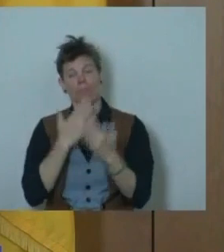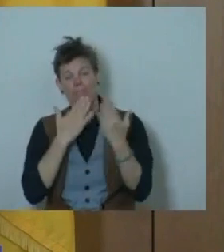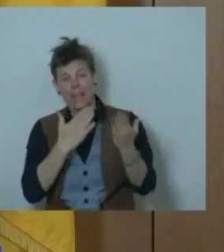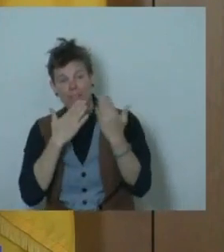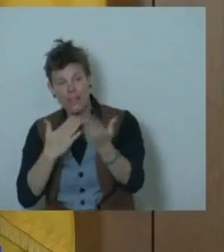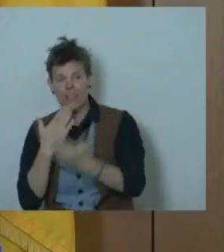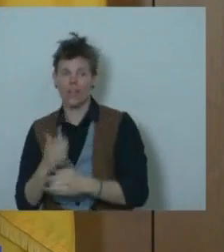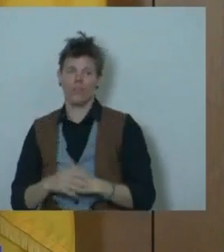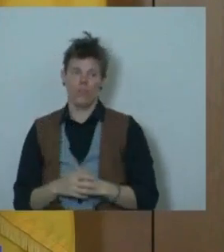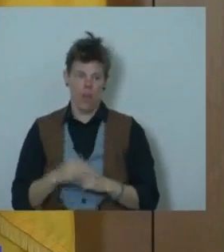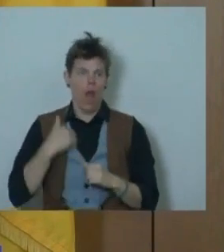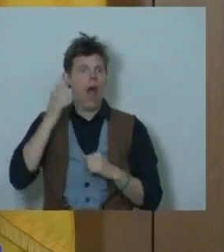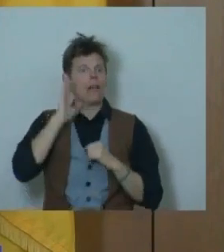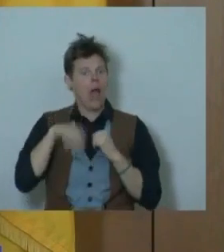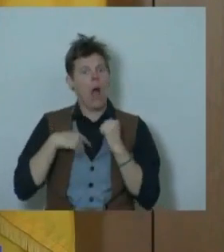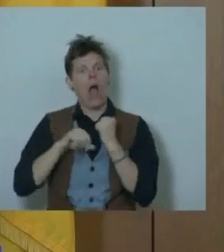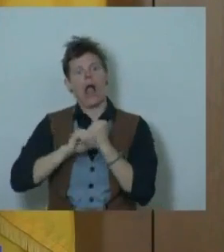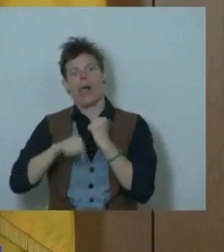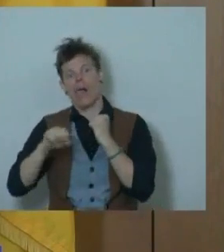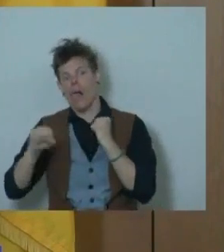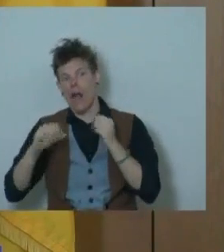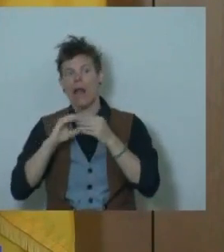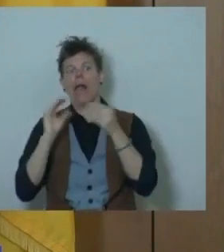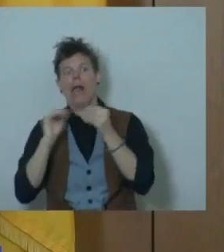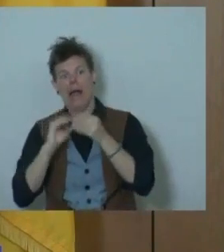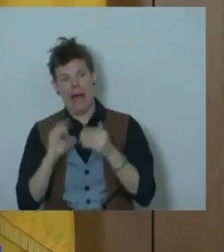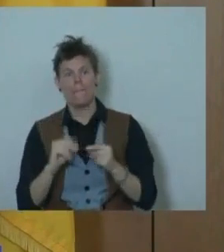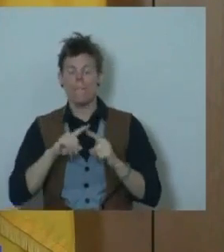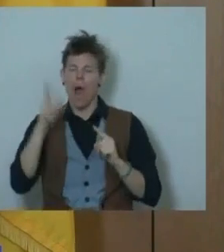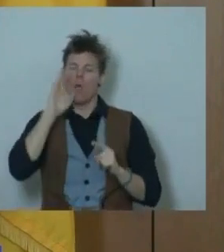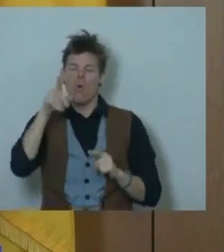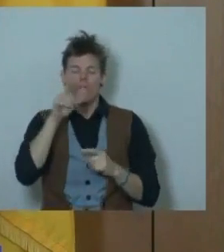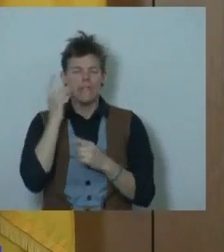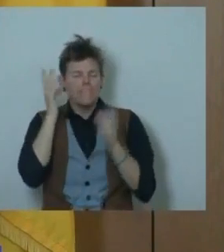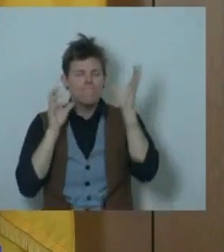WE HAVE DONE A REALLY INCREDIBLE JOB SO FAR. THANK YOU.